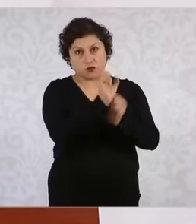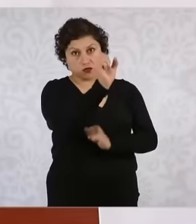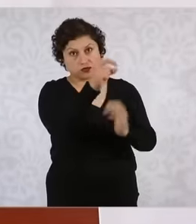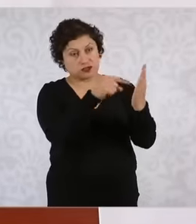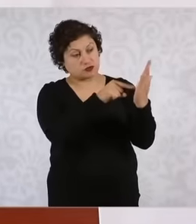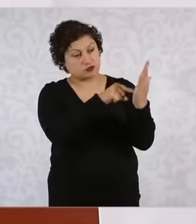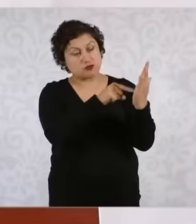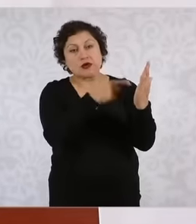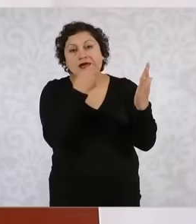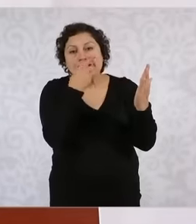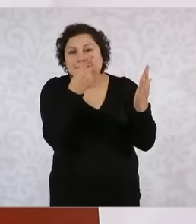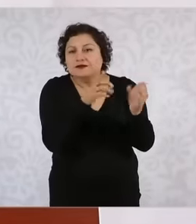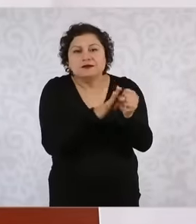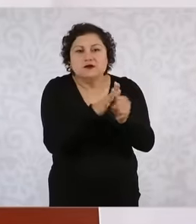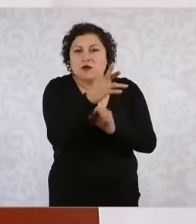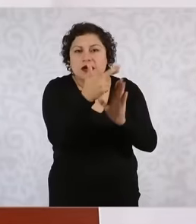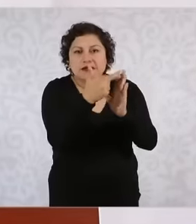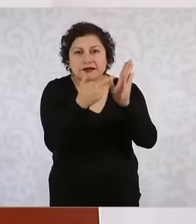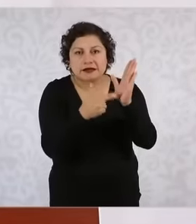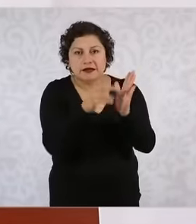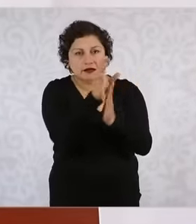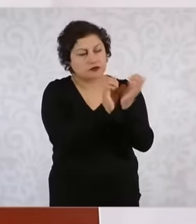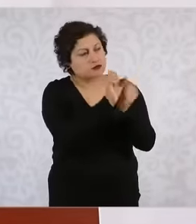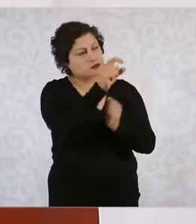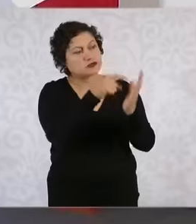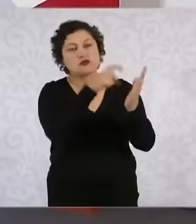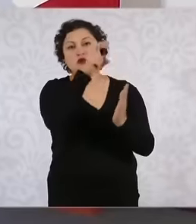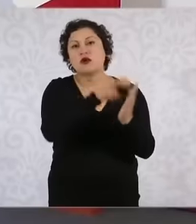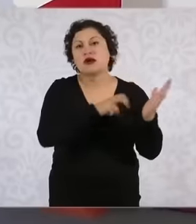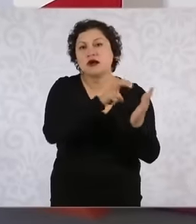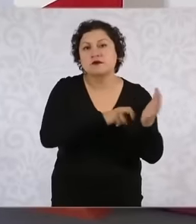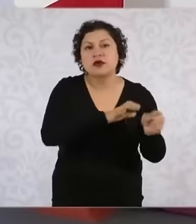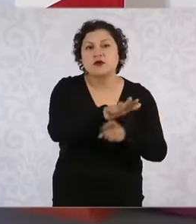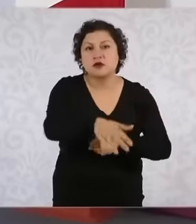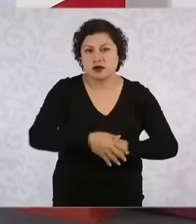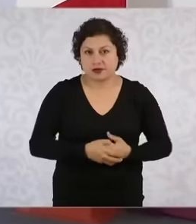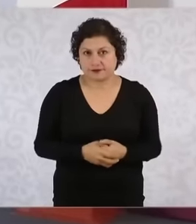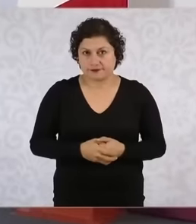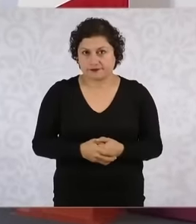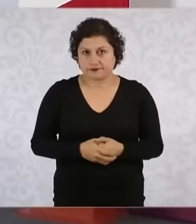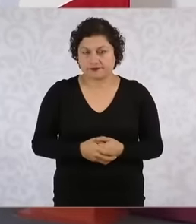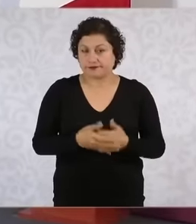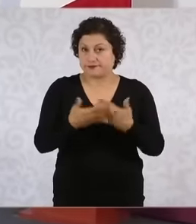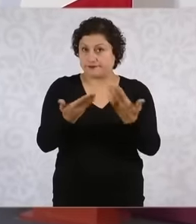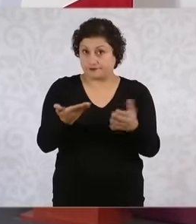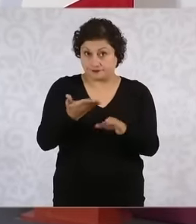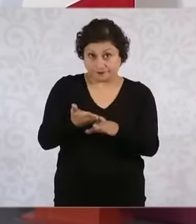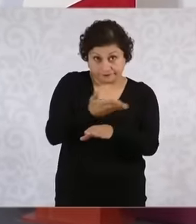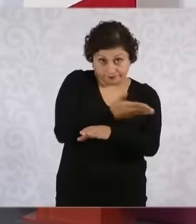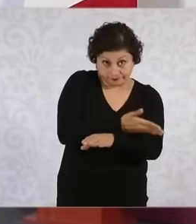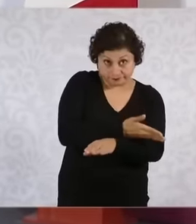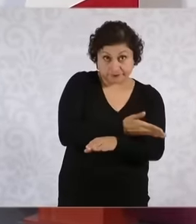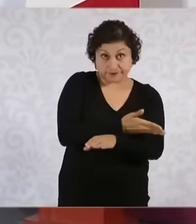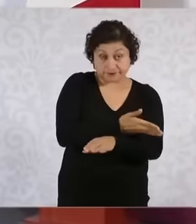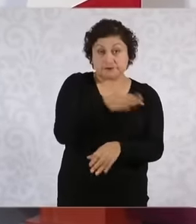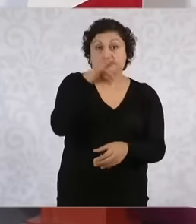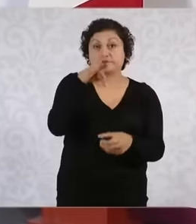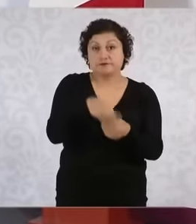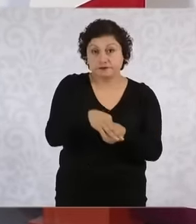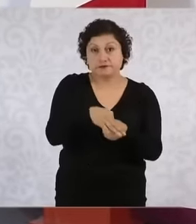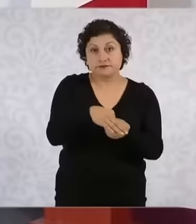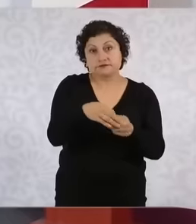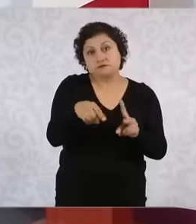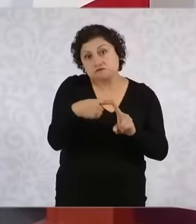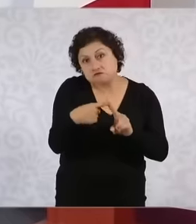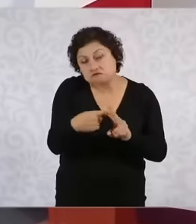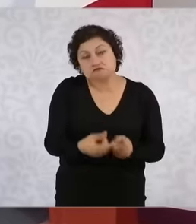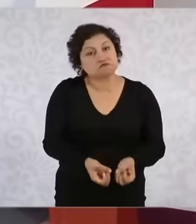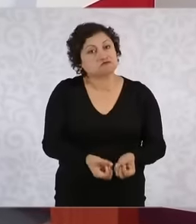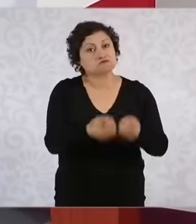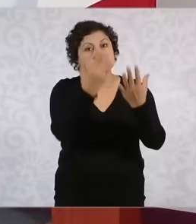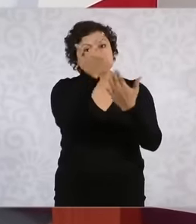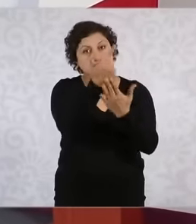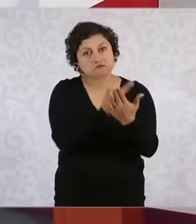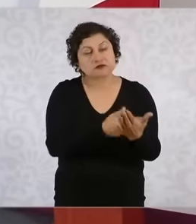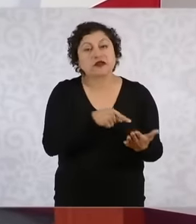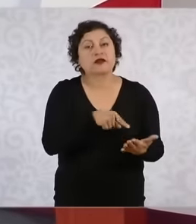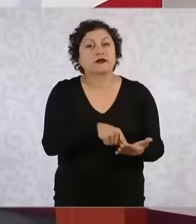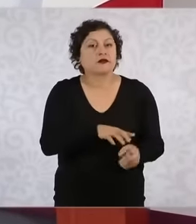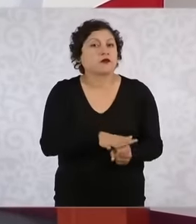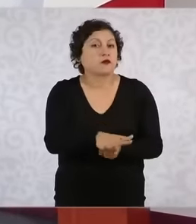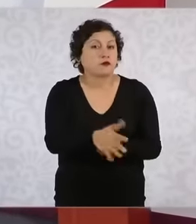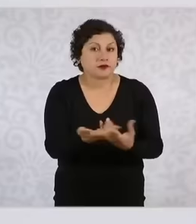Constitution What is the vote that was obtained And why have you not made